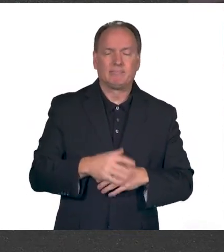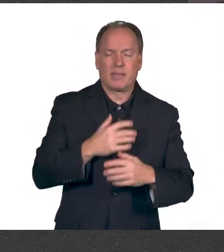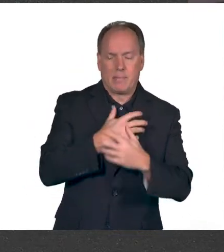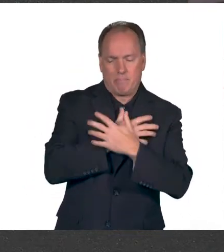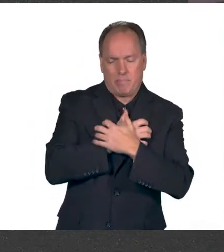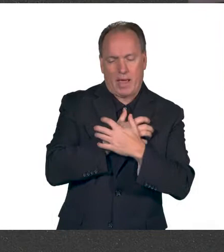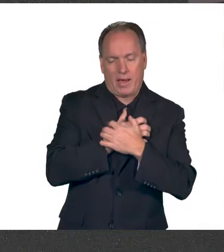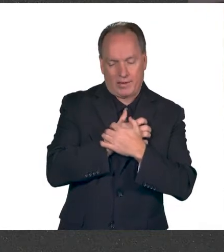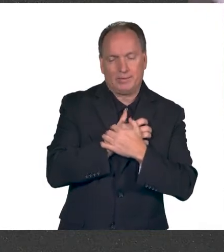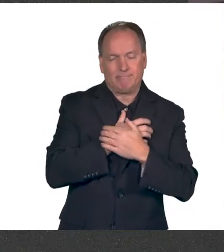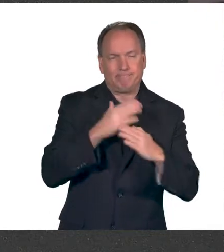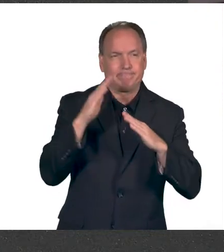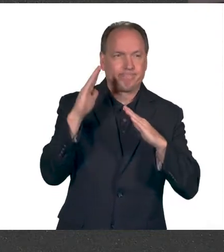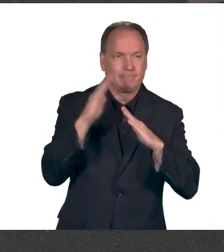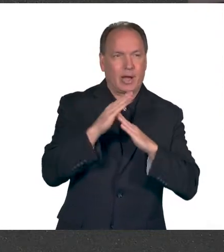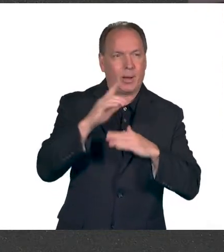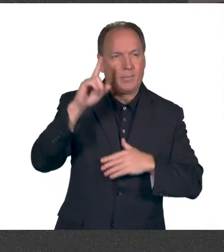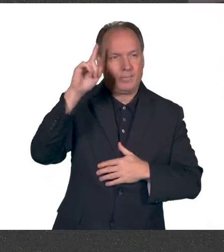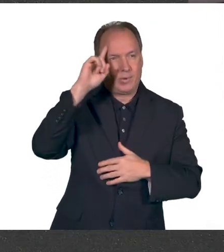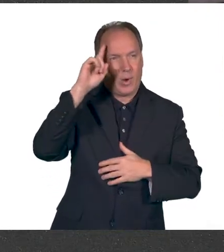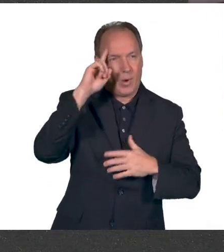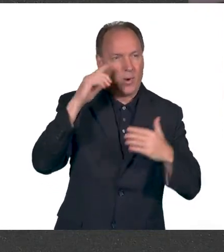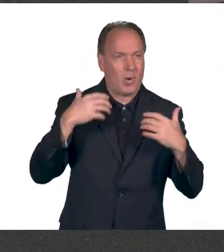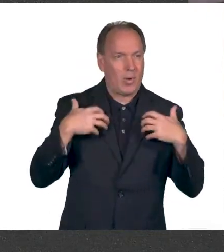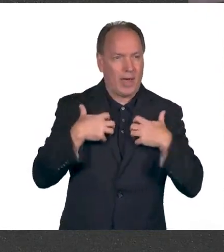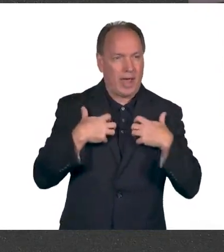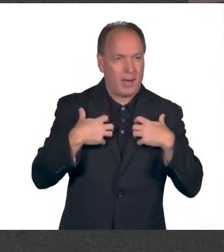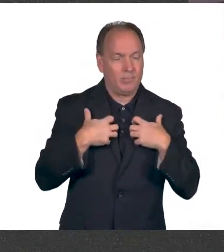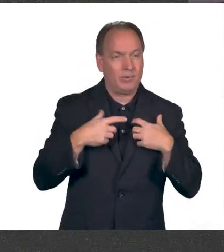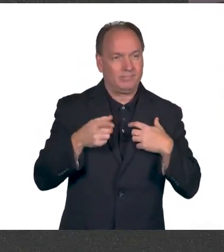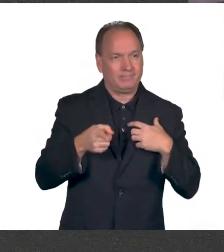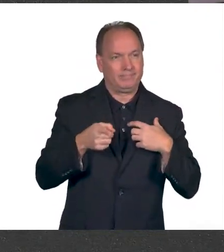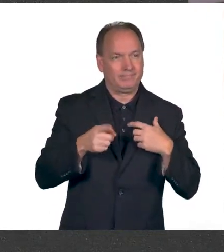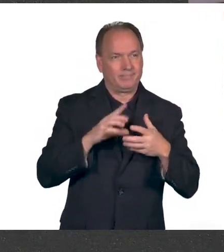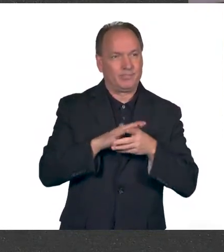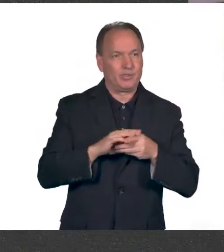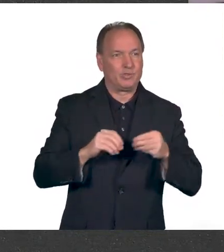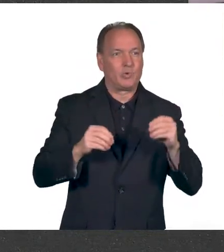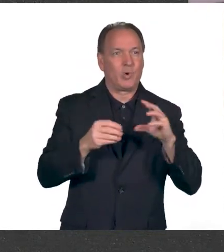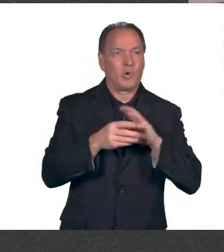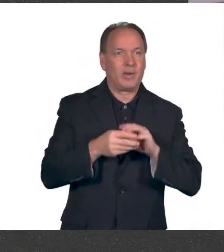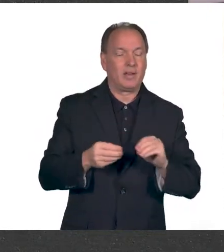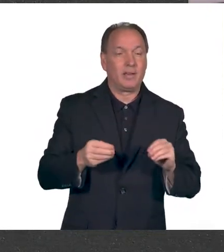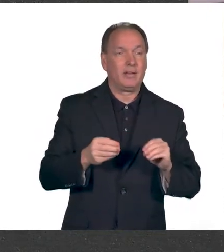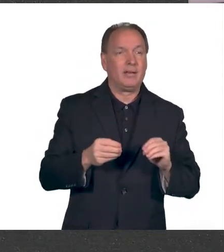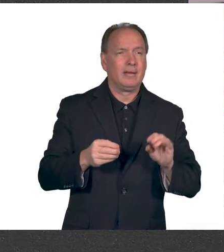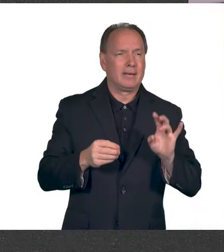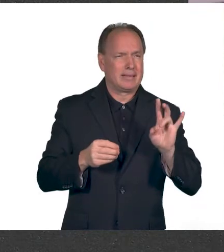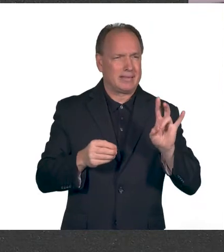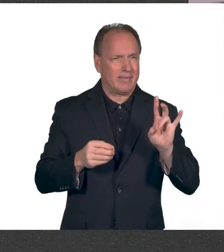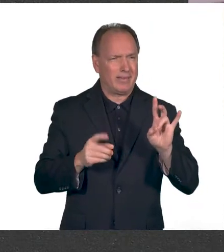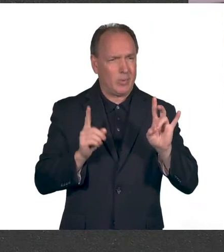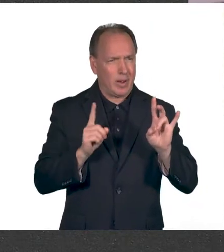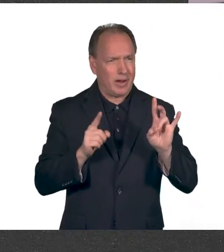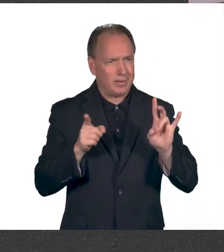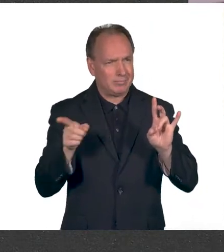Bear is the tallest animal in the story, seven is way over here,